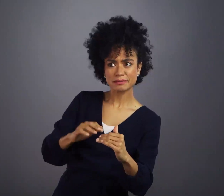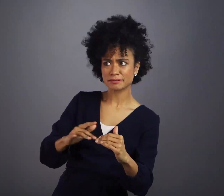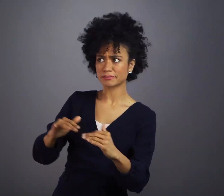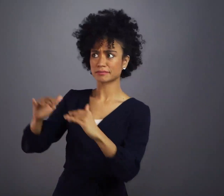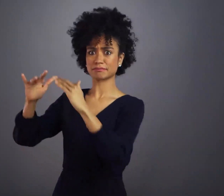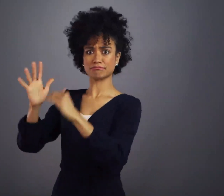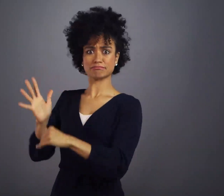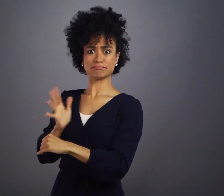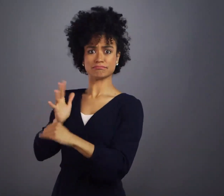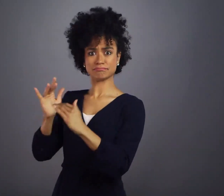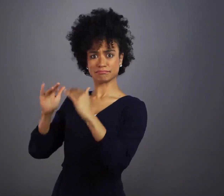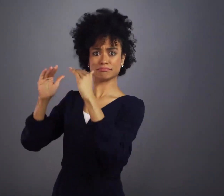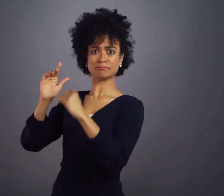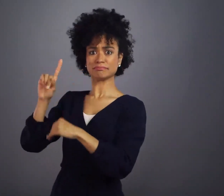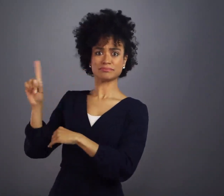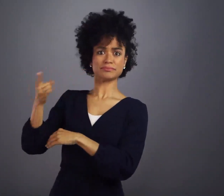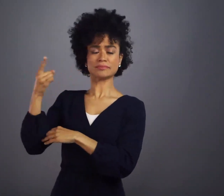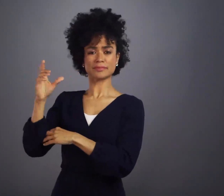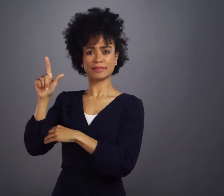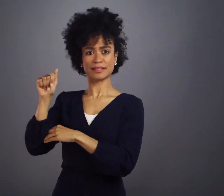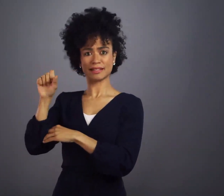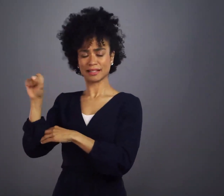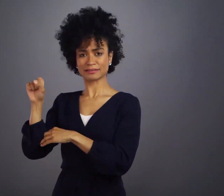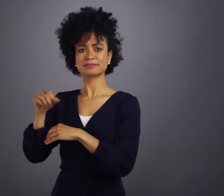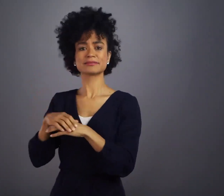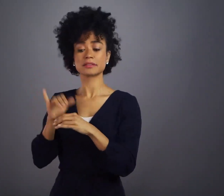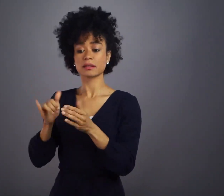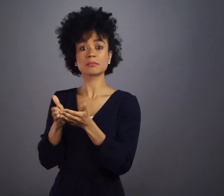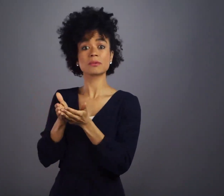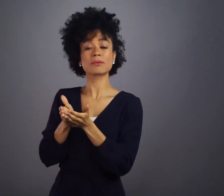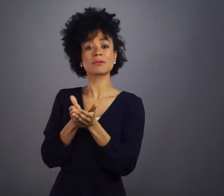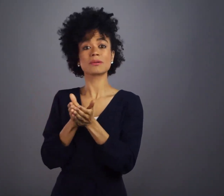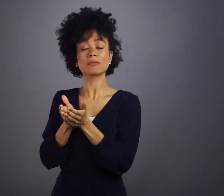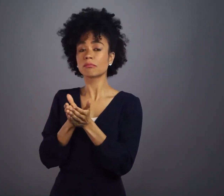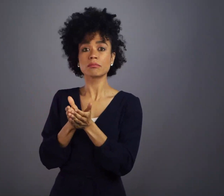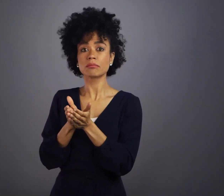from steerage to Captain's table.